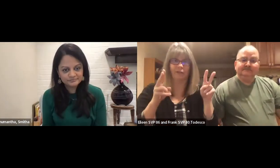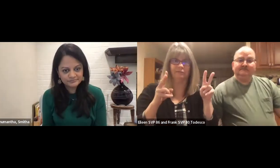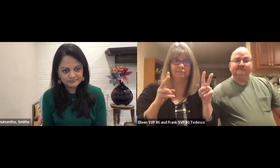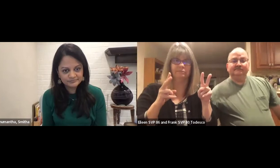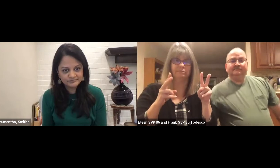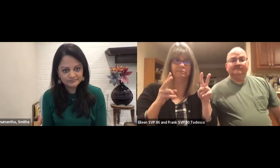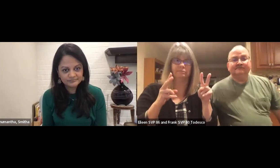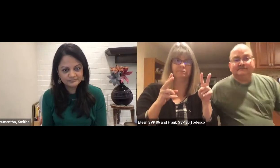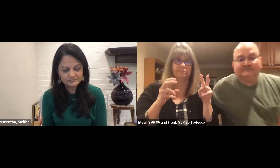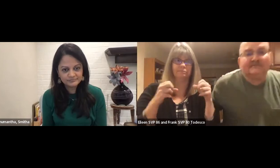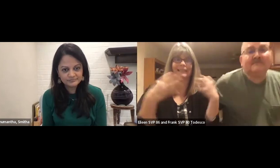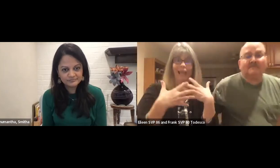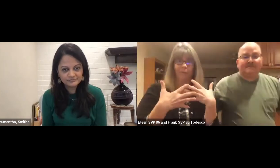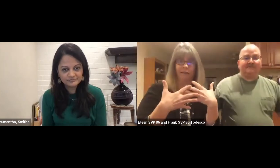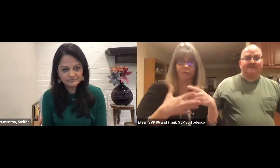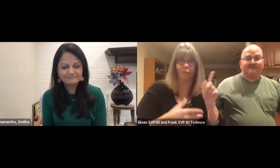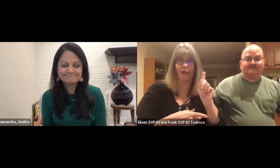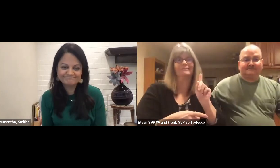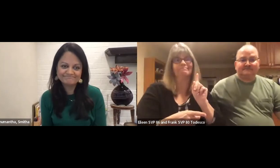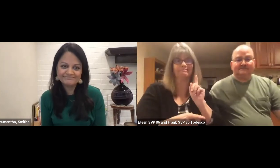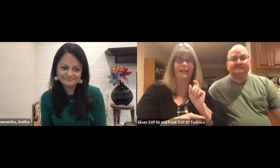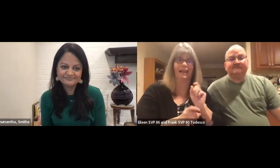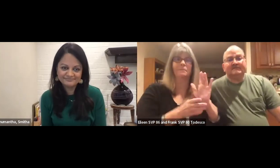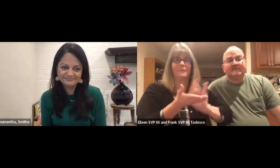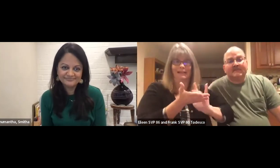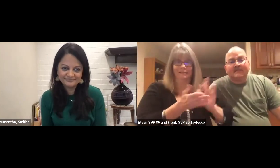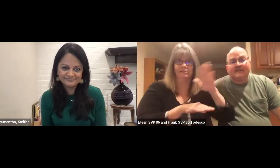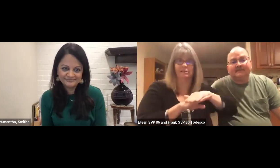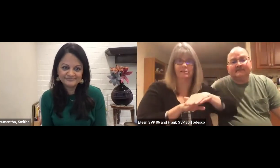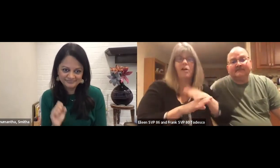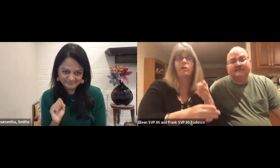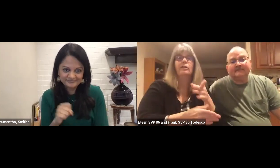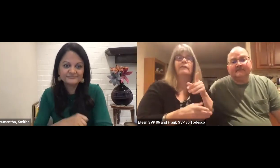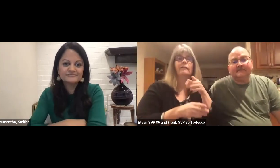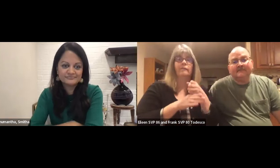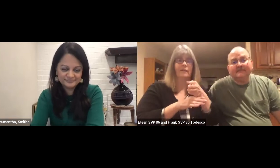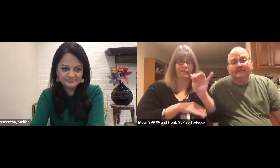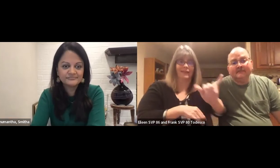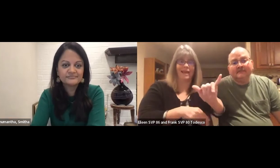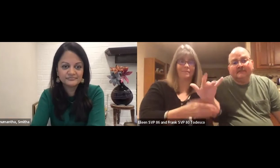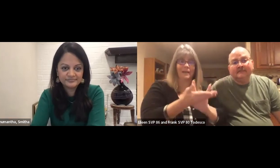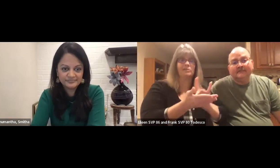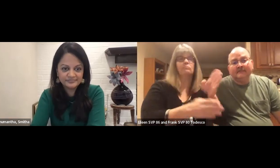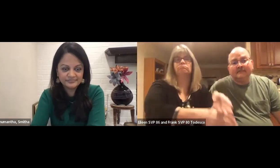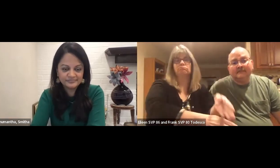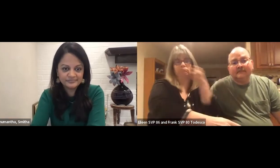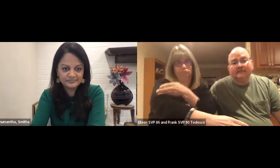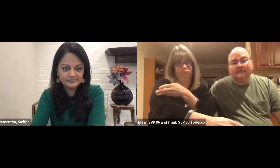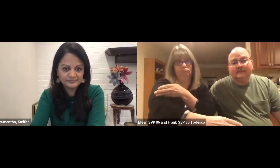It did become a lot scarier to the point where we needed to medicate her.